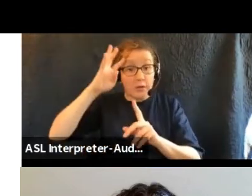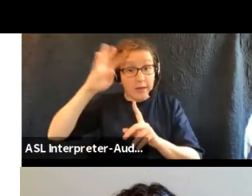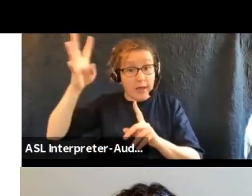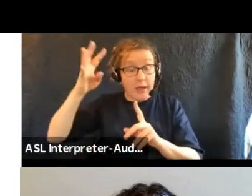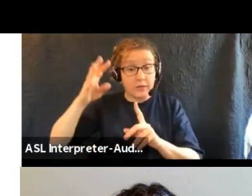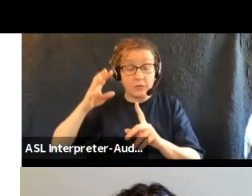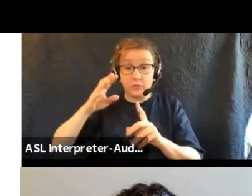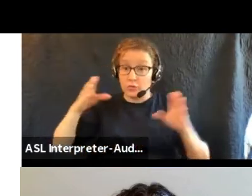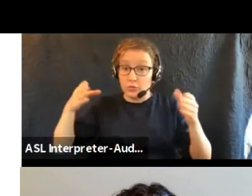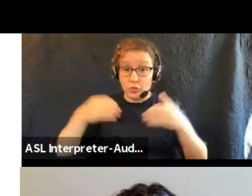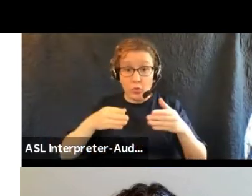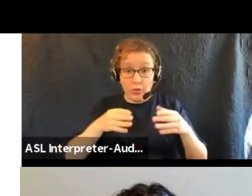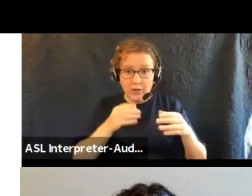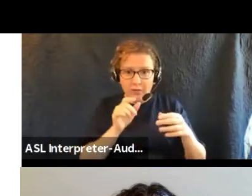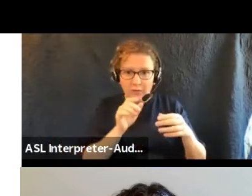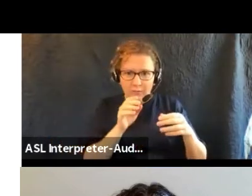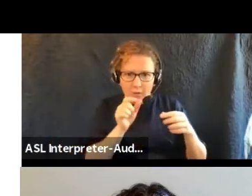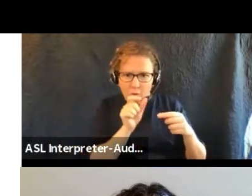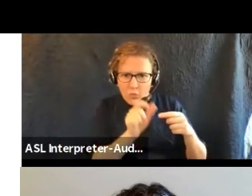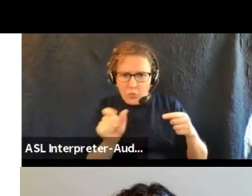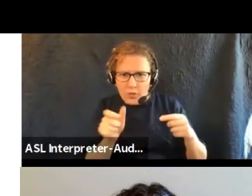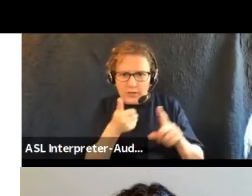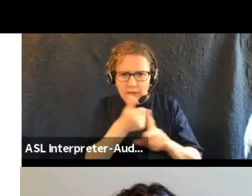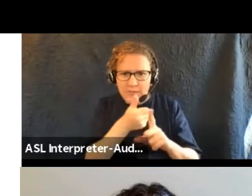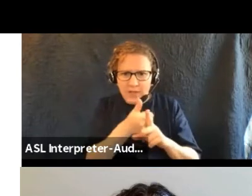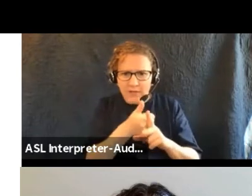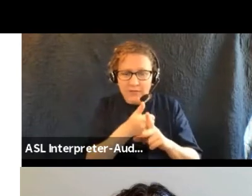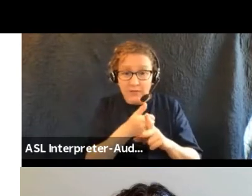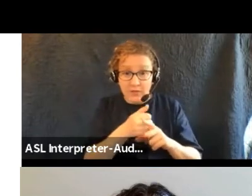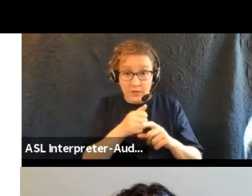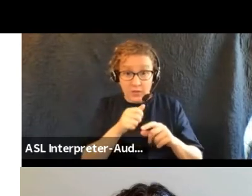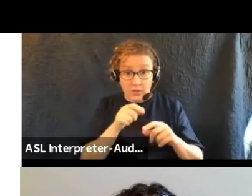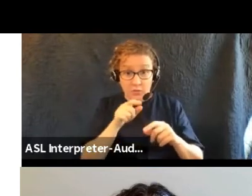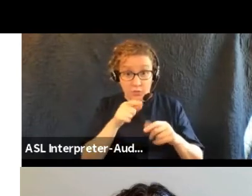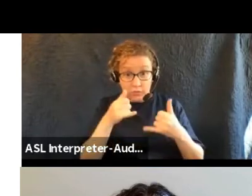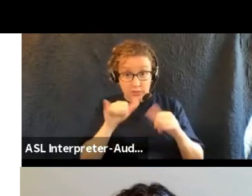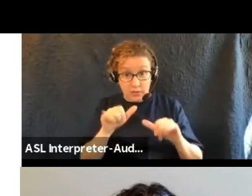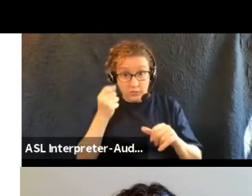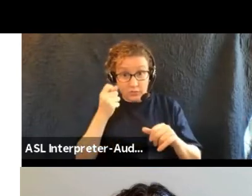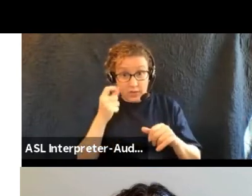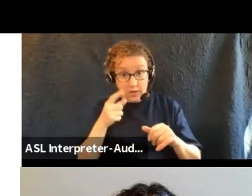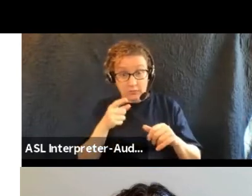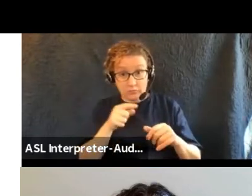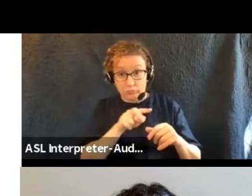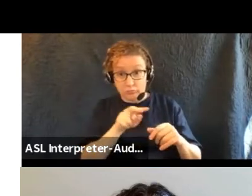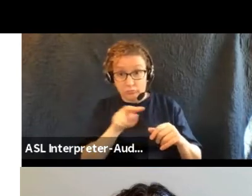on the words themselves, and then that's a good litmus test, would you still be able to understand it without the audio?